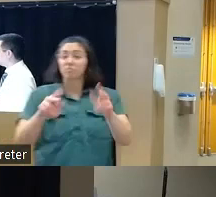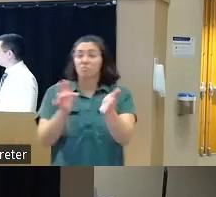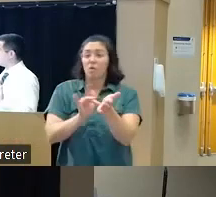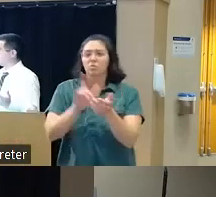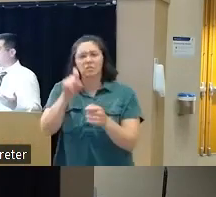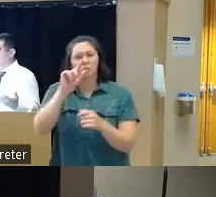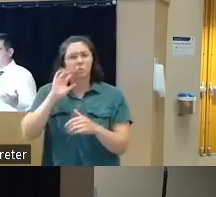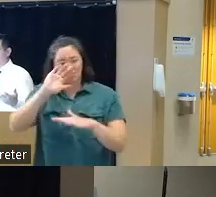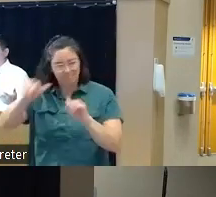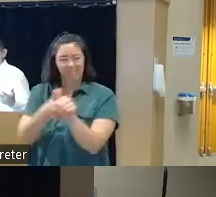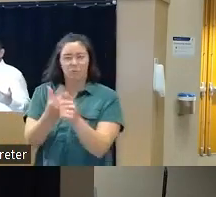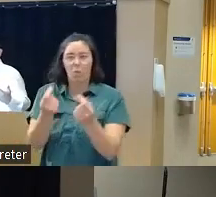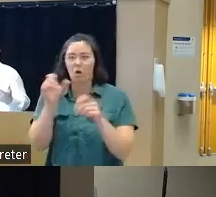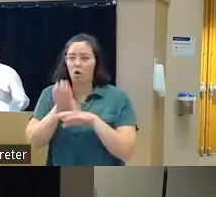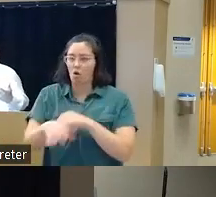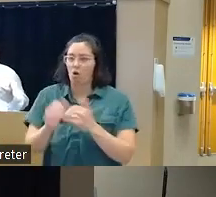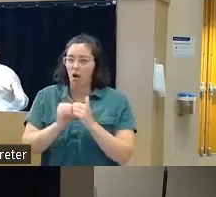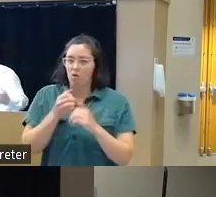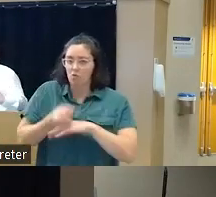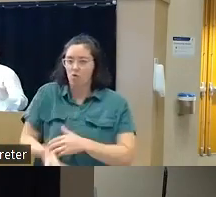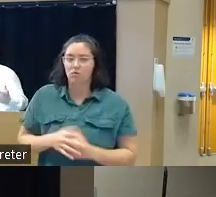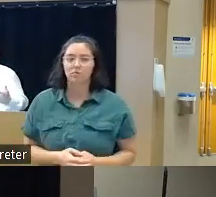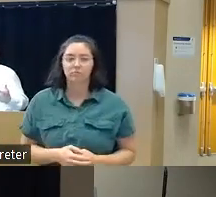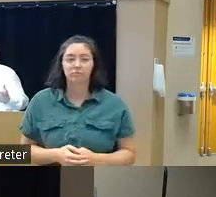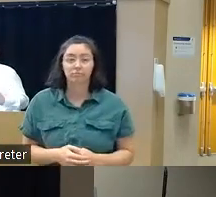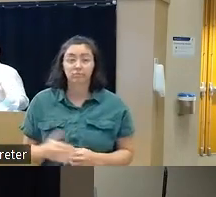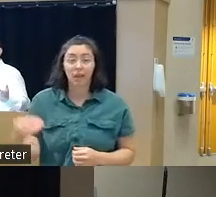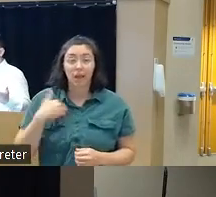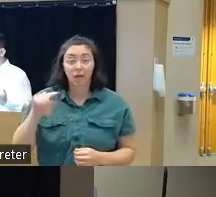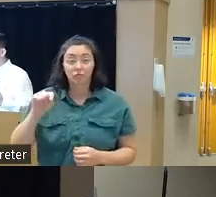cause is if so somebody has delirium tremens from alcohol withdrawal you're going to treat them with